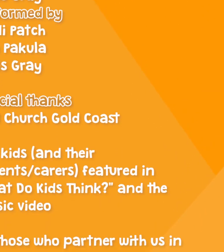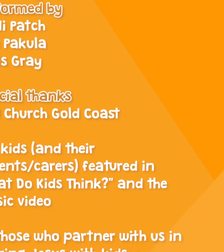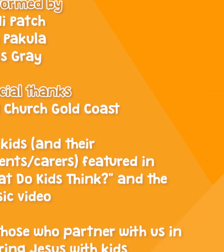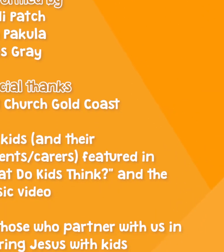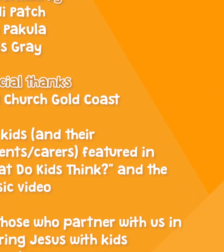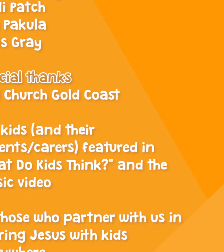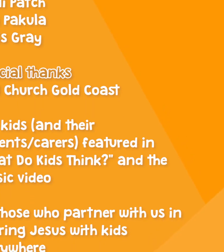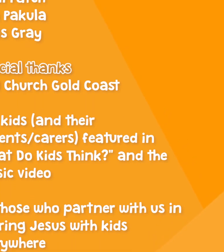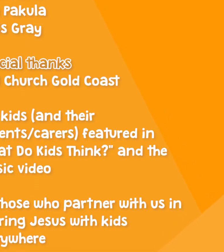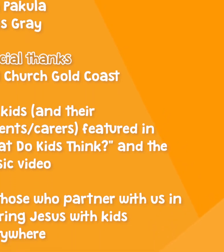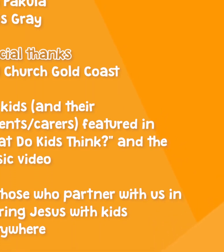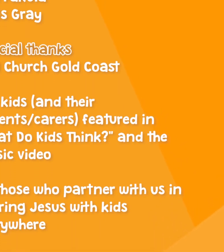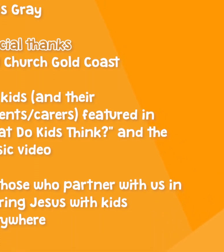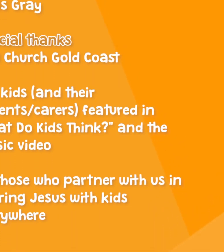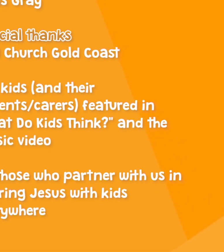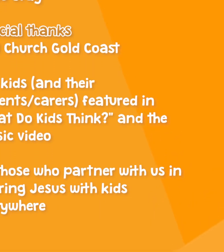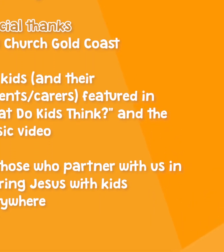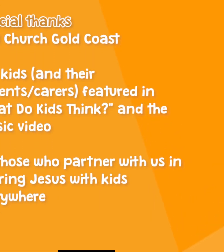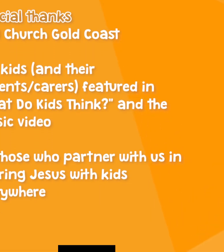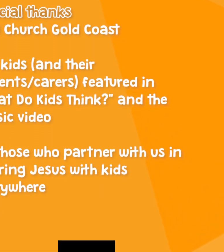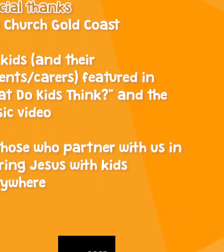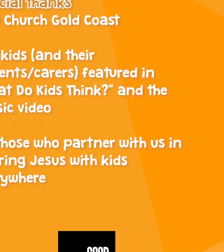Yeah. I love the way they made it rhyme.